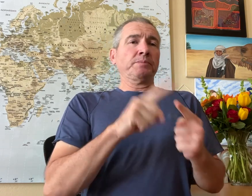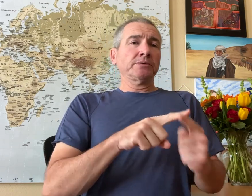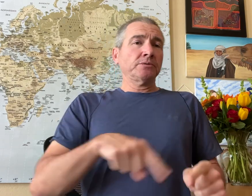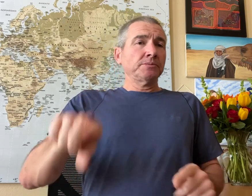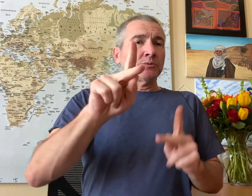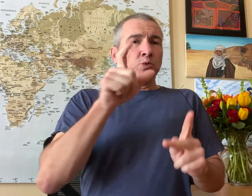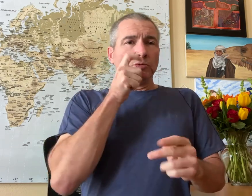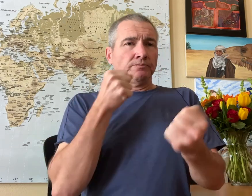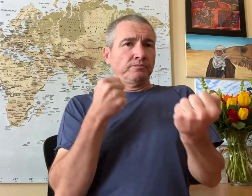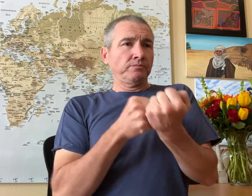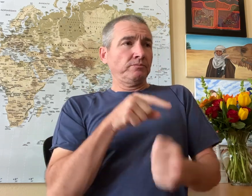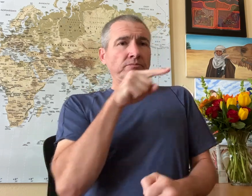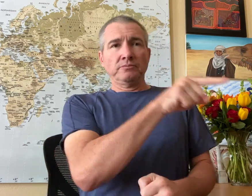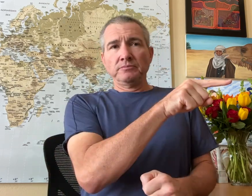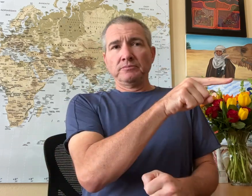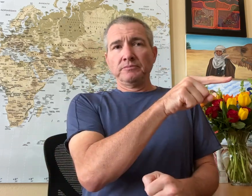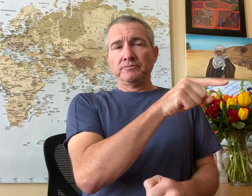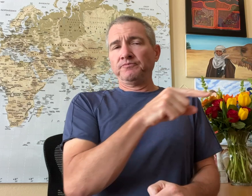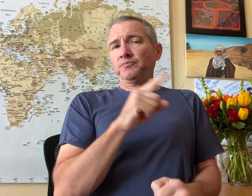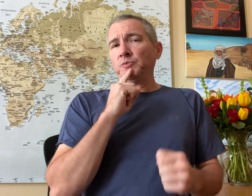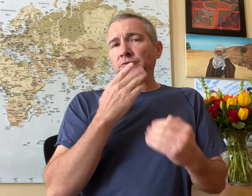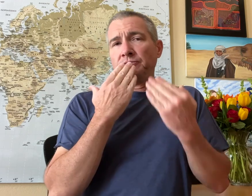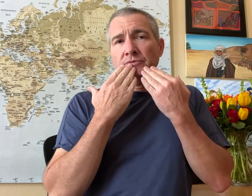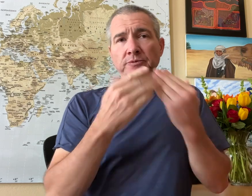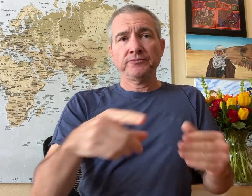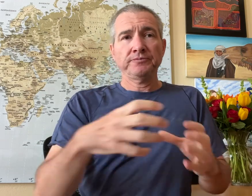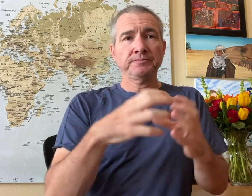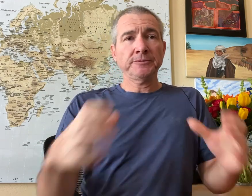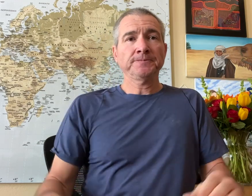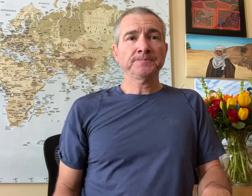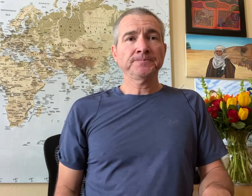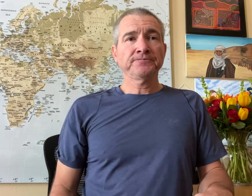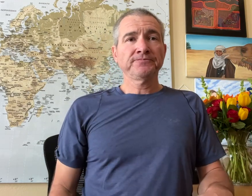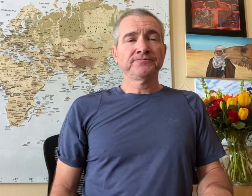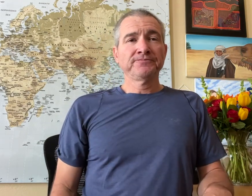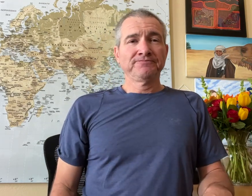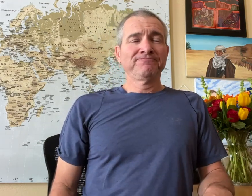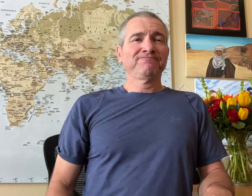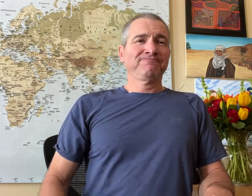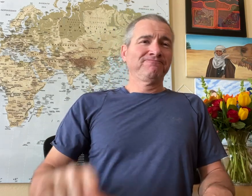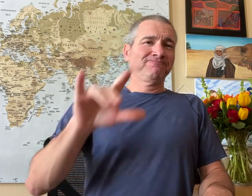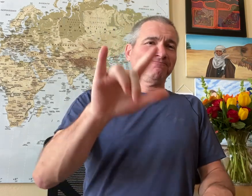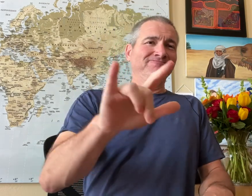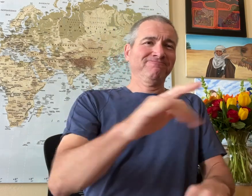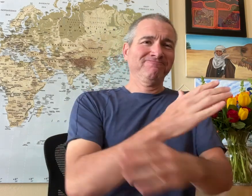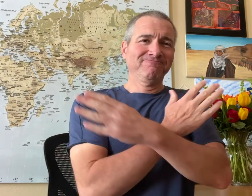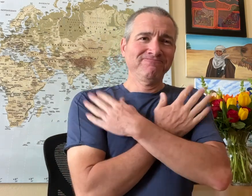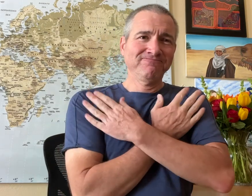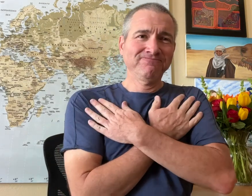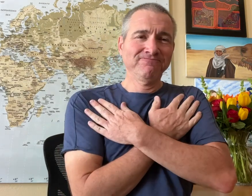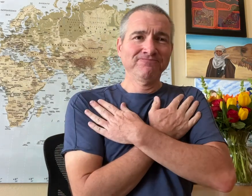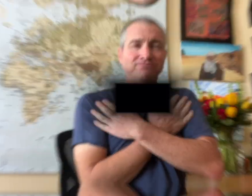and to those who support them. Thank you very much! Sending love and hugs.